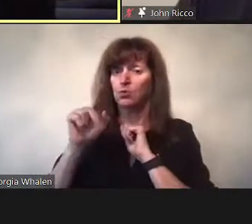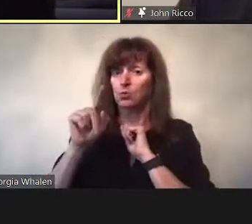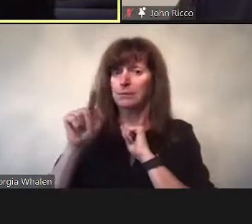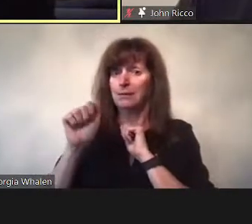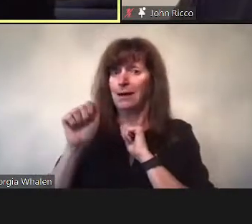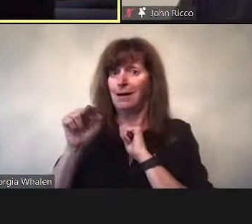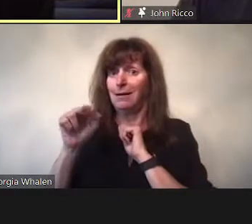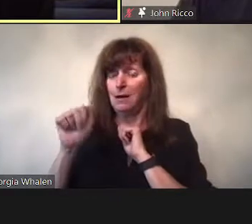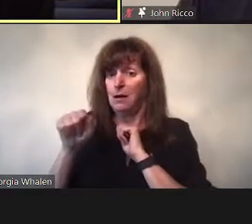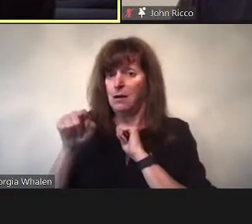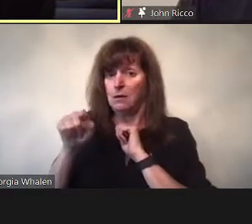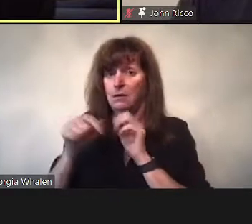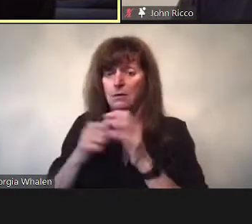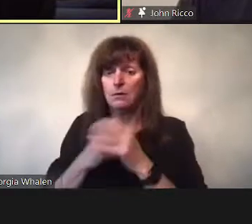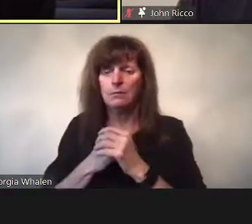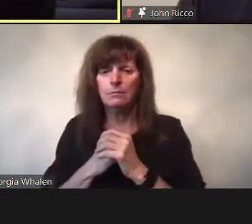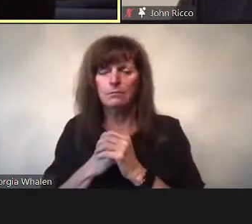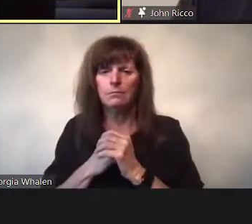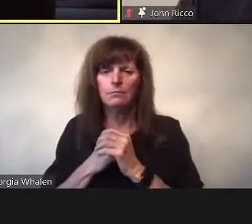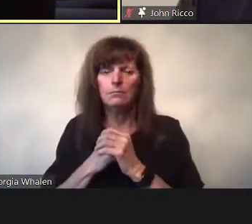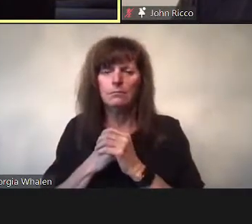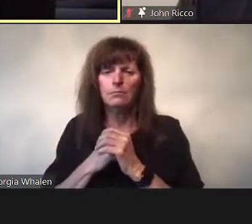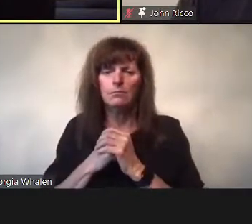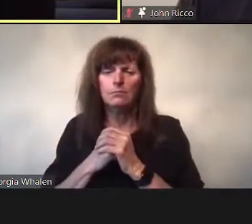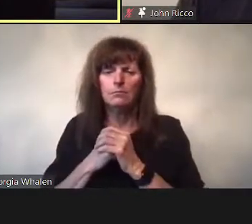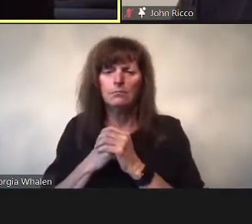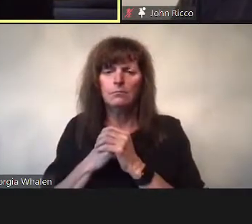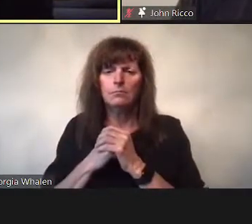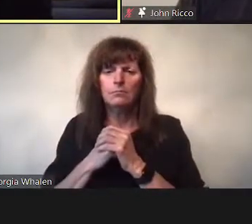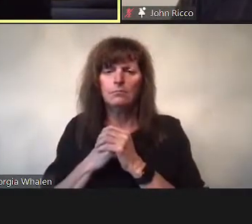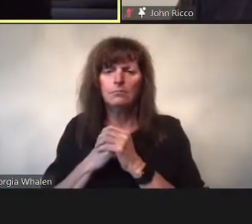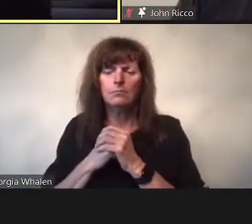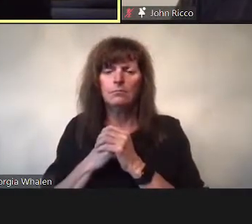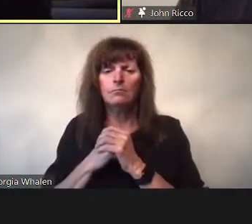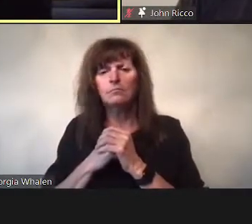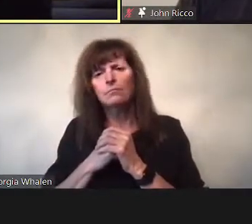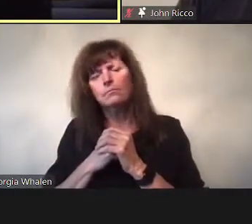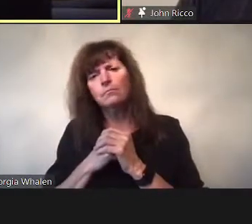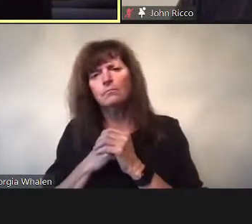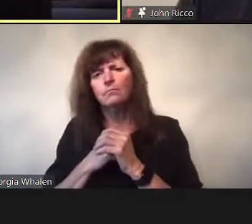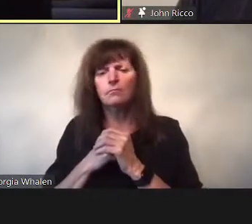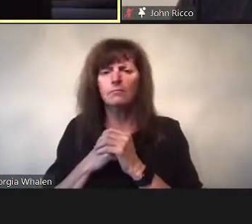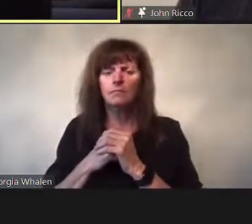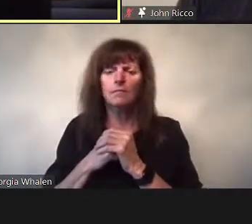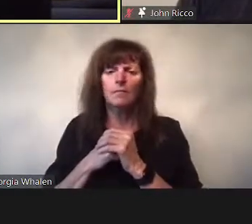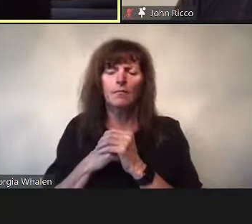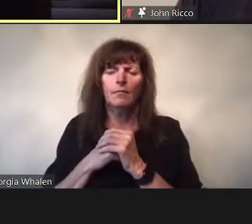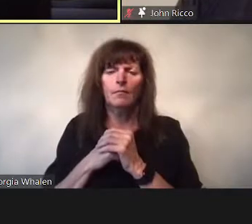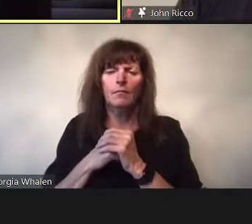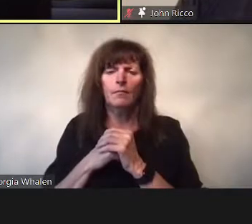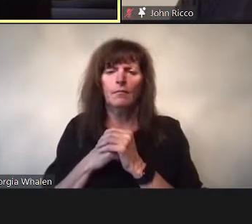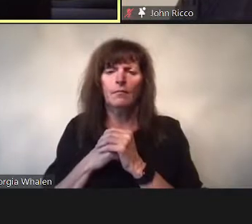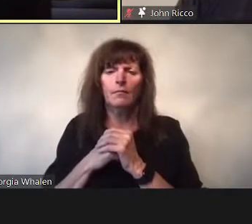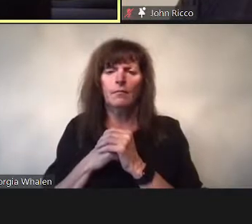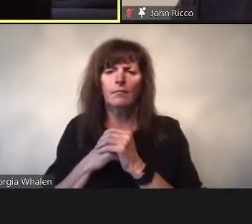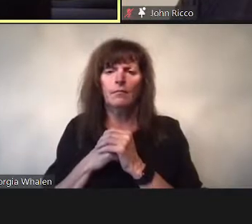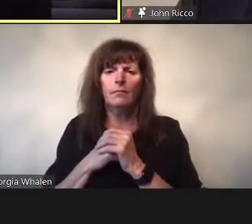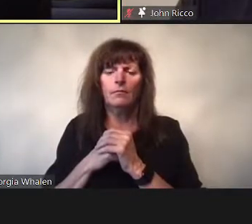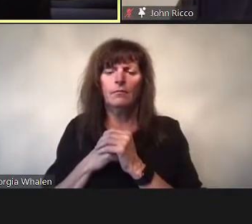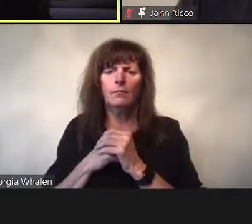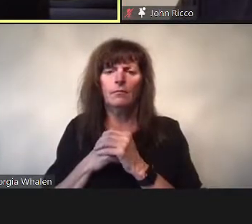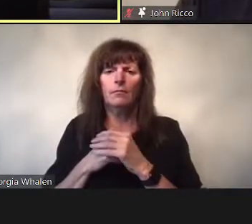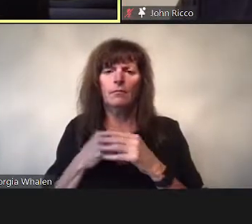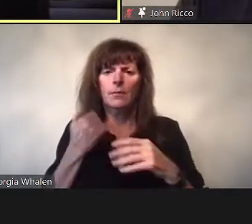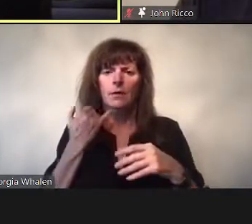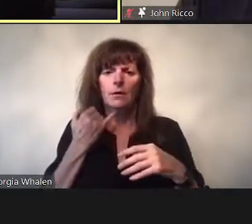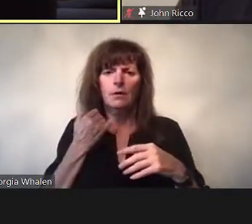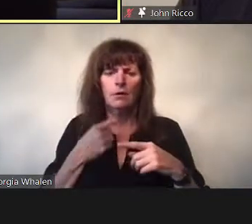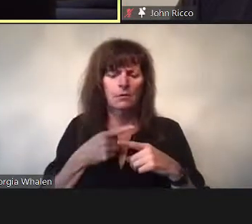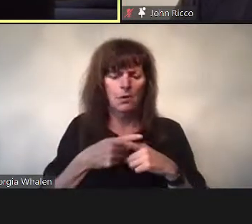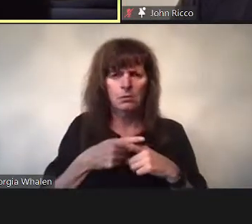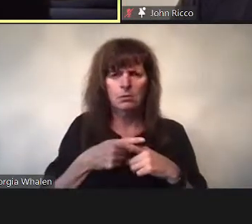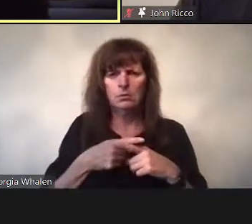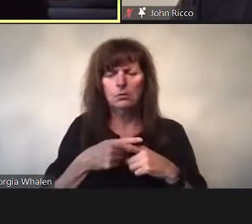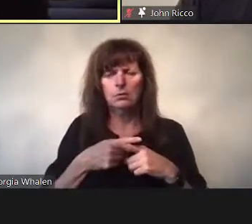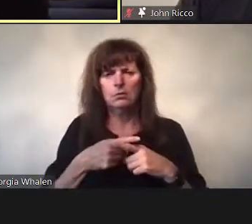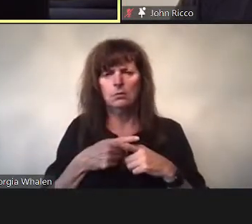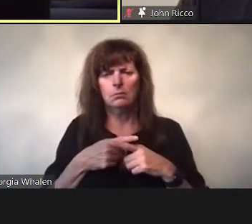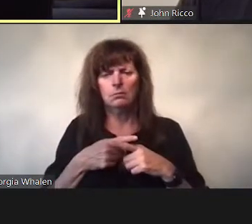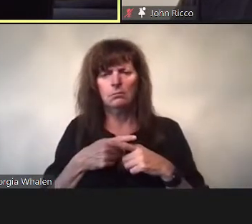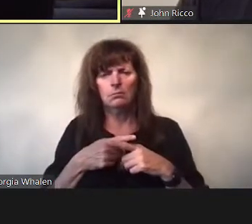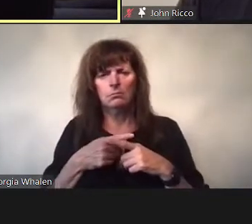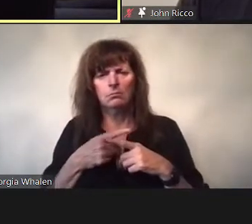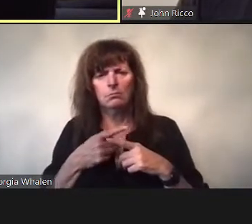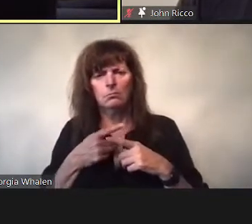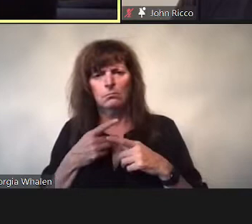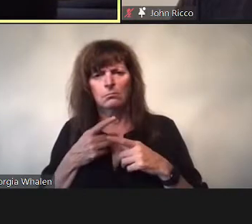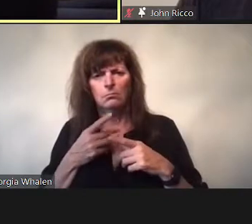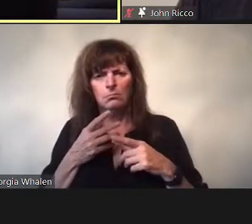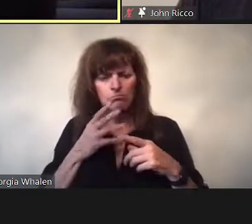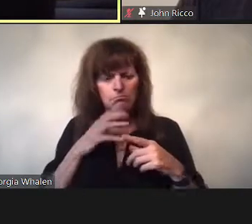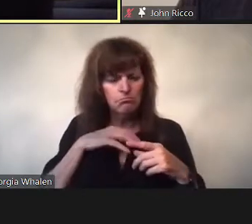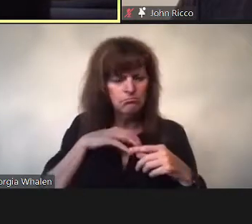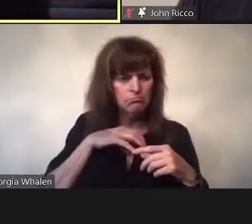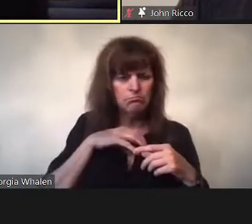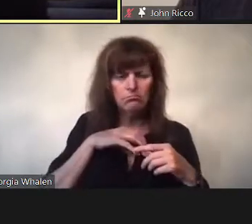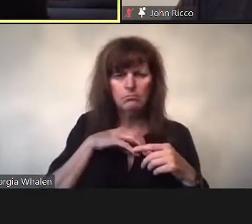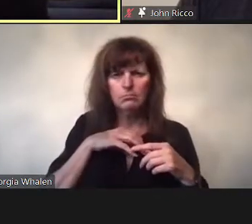I will just add something shortly.